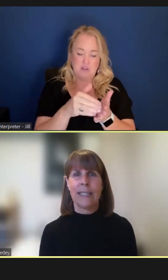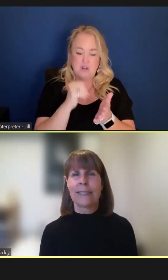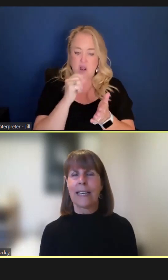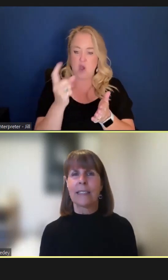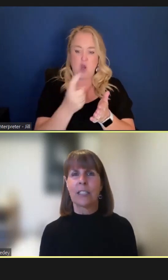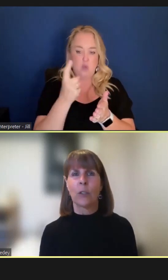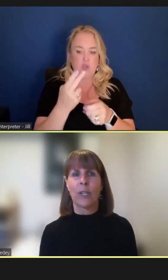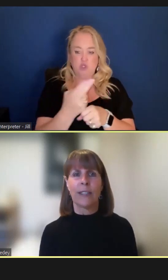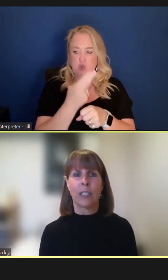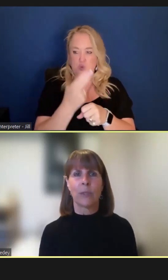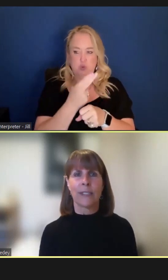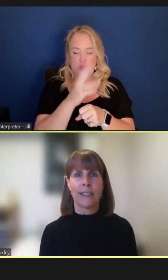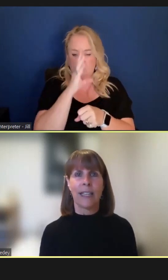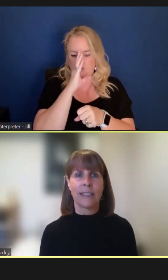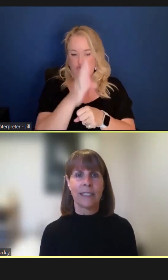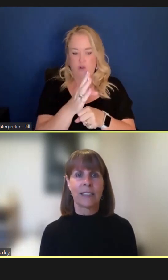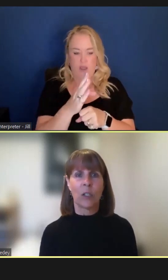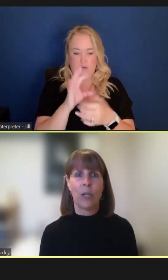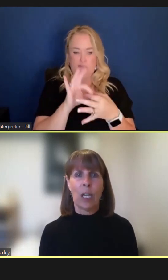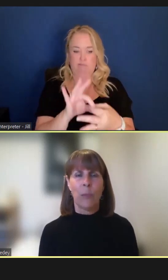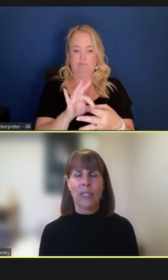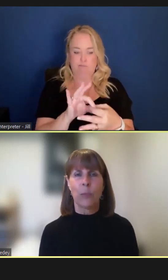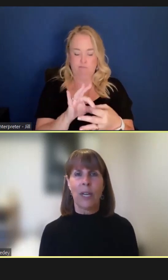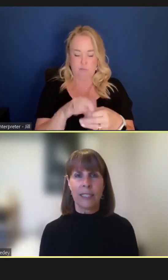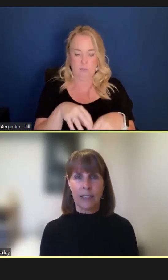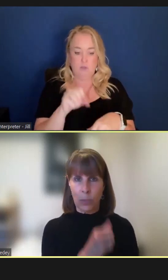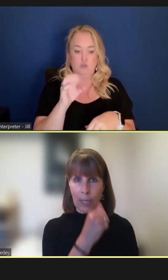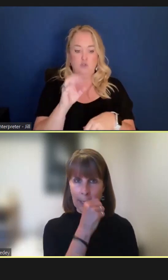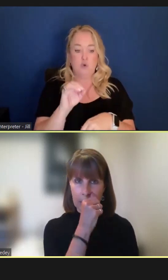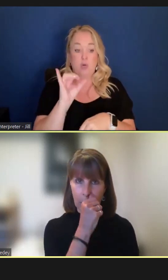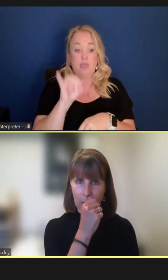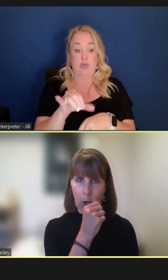exactly in the way that it was intended so best practice implies that we're all